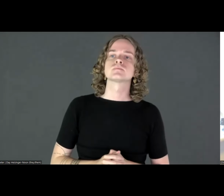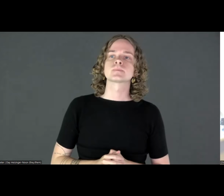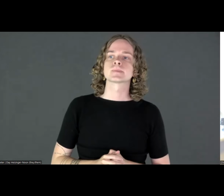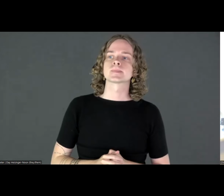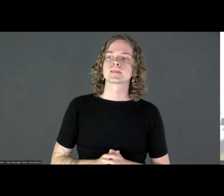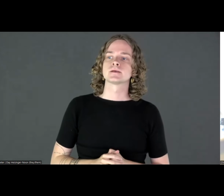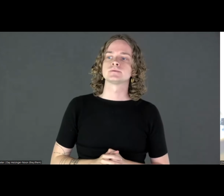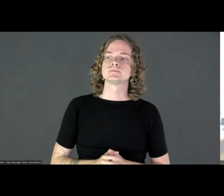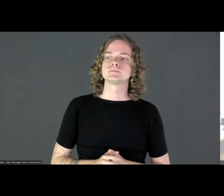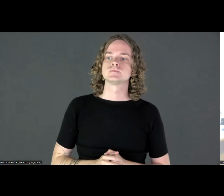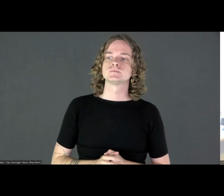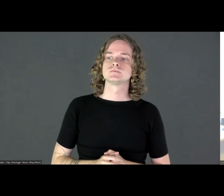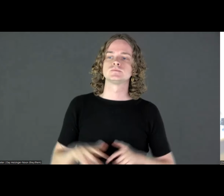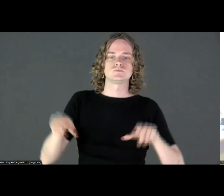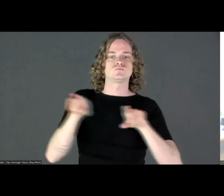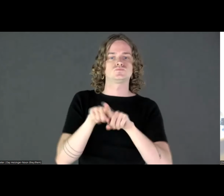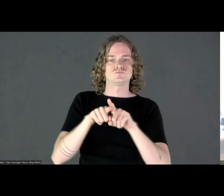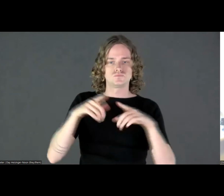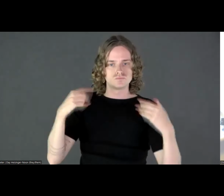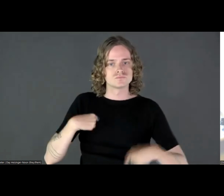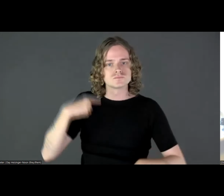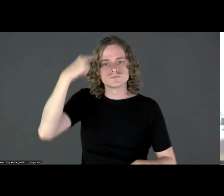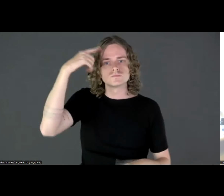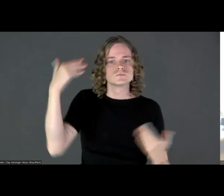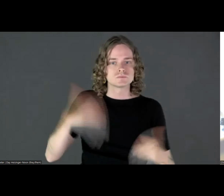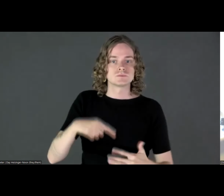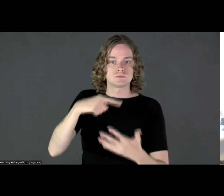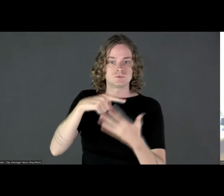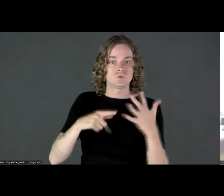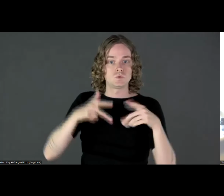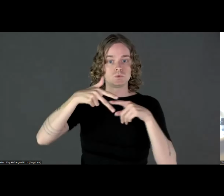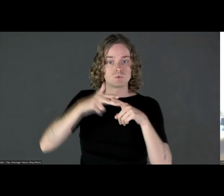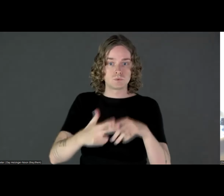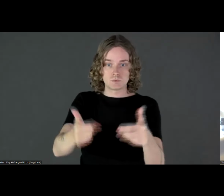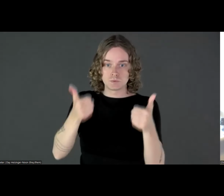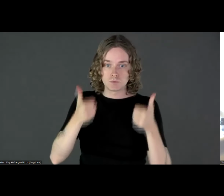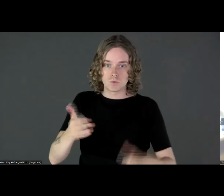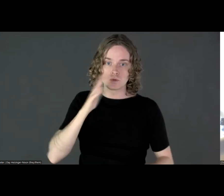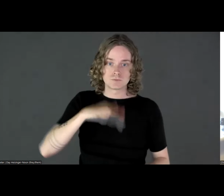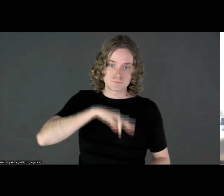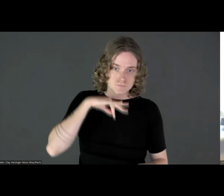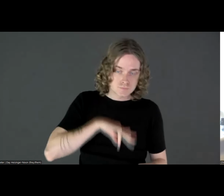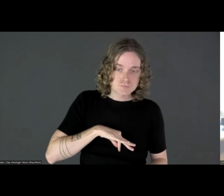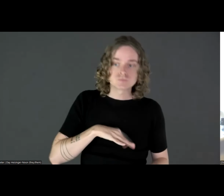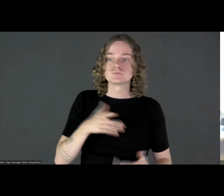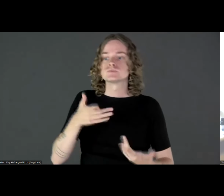the tools will be extremely useful also, you know, to look more specifically at the technical support